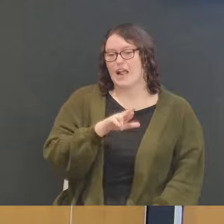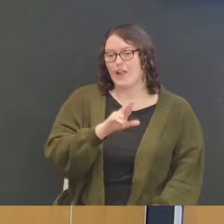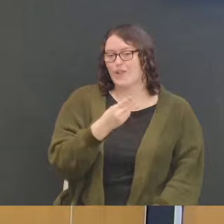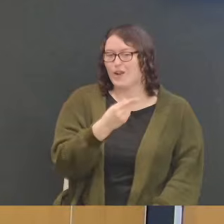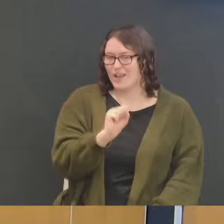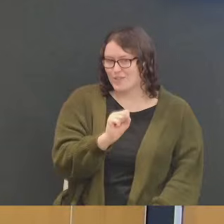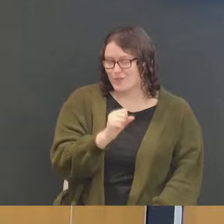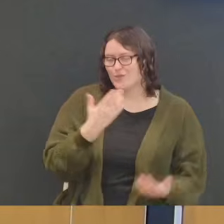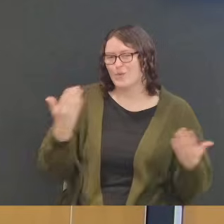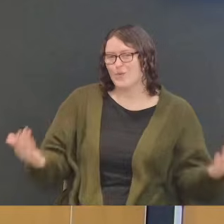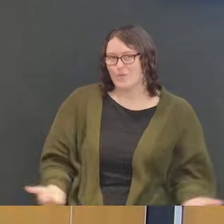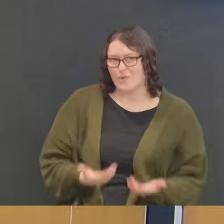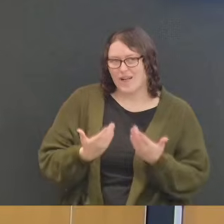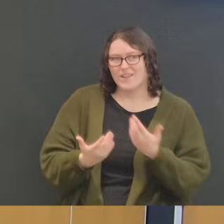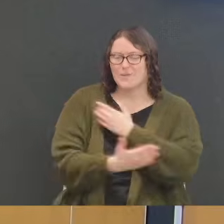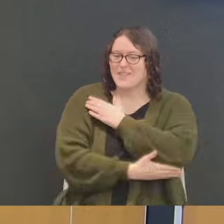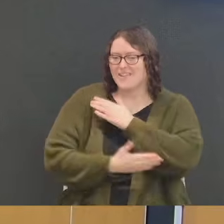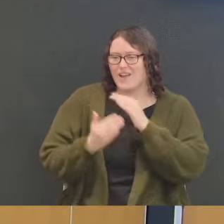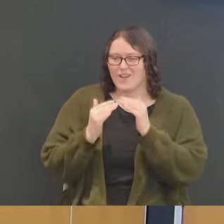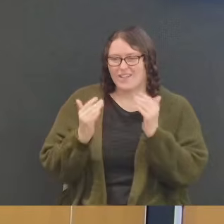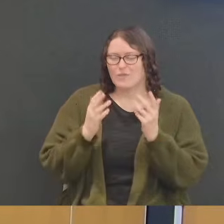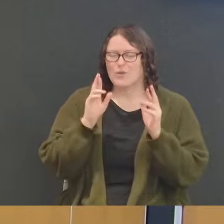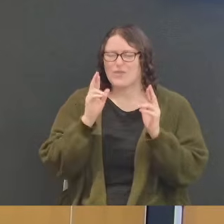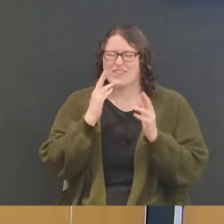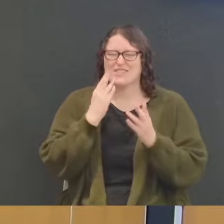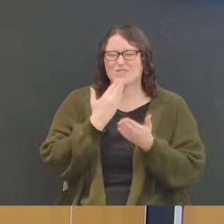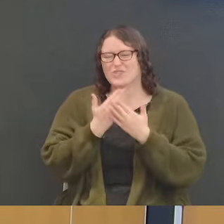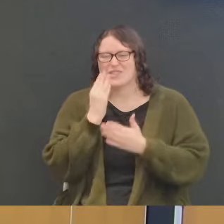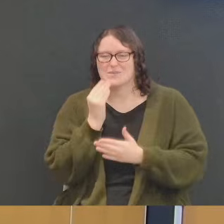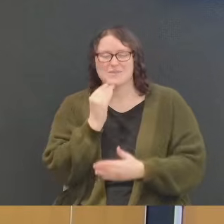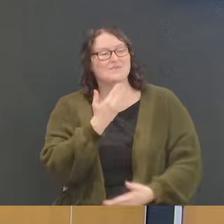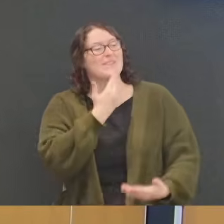you here at the county. Hopefully, it'll be a good experience. I'm glad you're here. Thank you. Thank